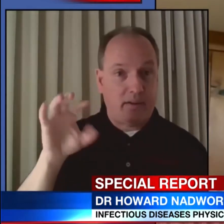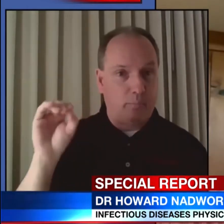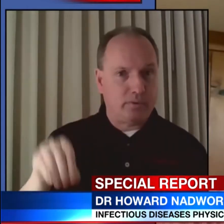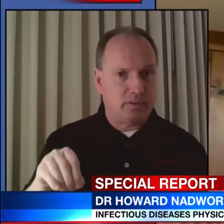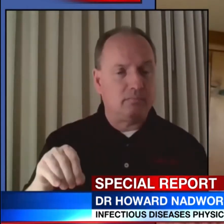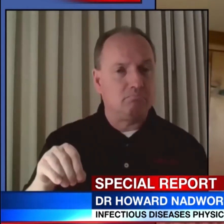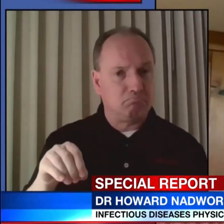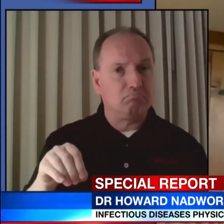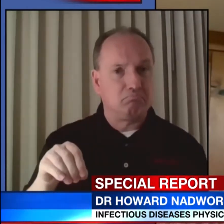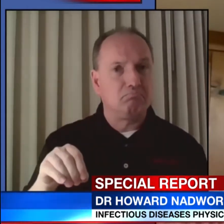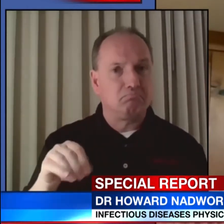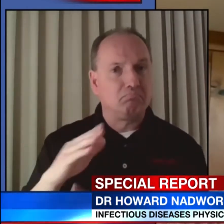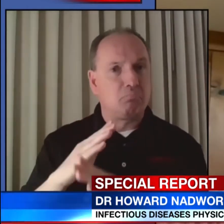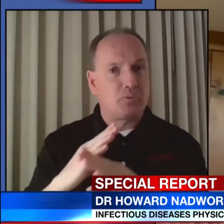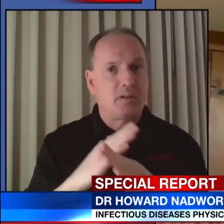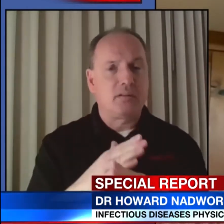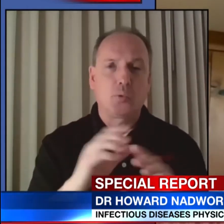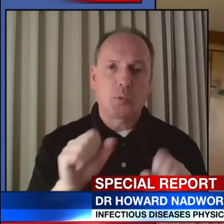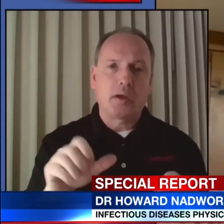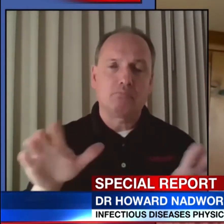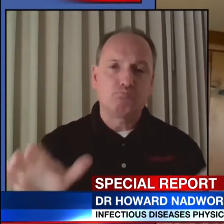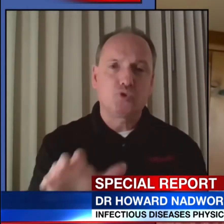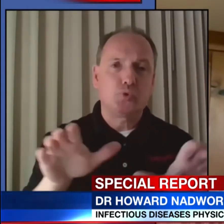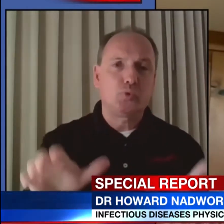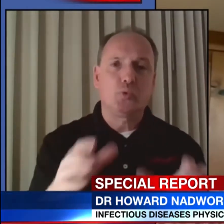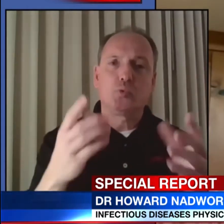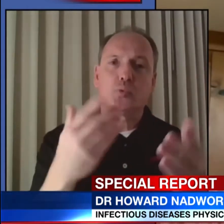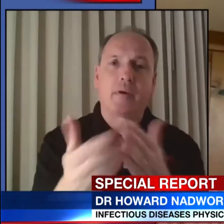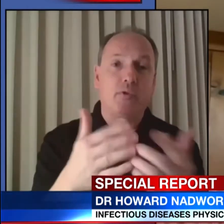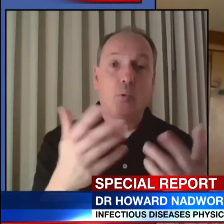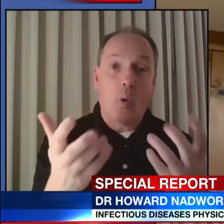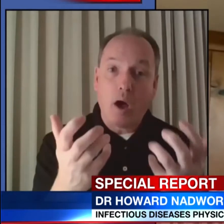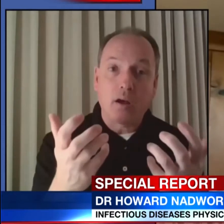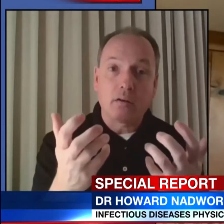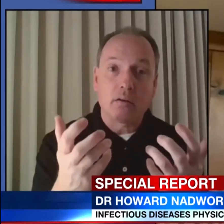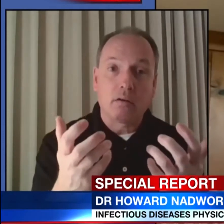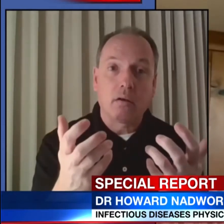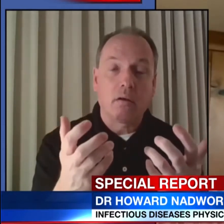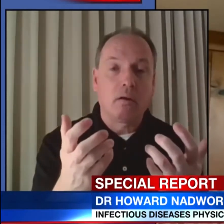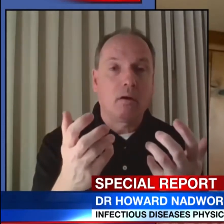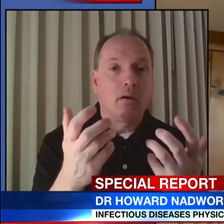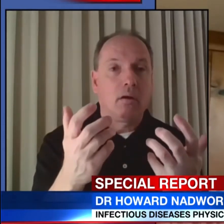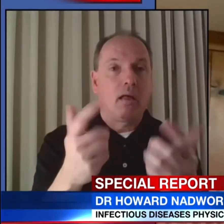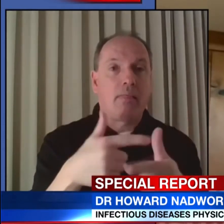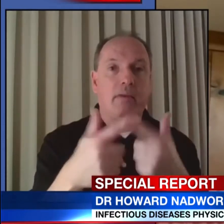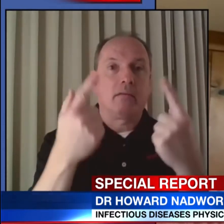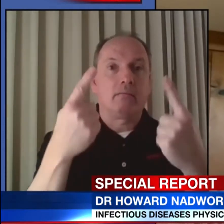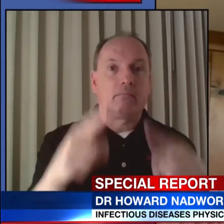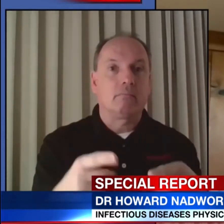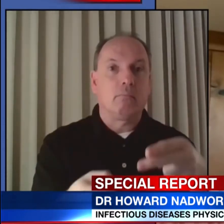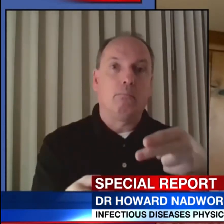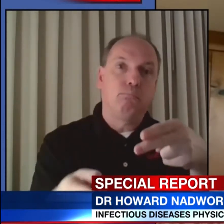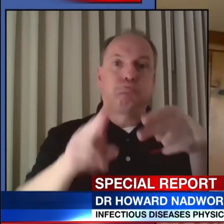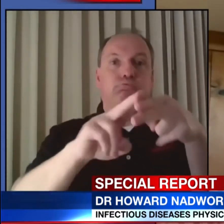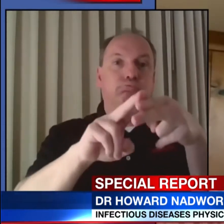IF THEY WERE TO SAY OKAY, YOU HAVE BEEN VACCINATED, AND YOU HAVE 95 PERCENT LIKELIHOOD OF BEING PROTECTED.